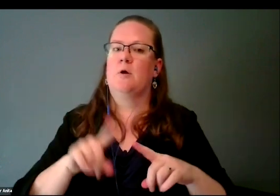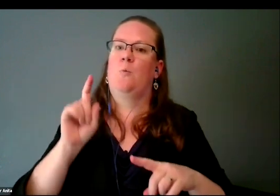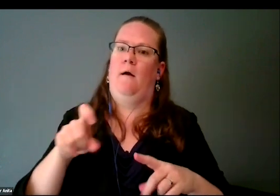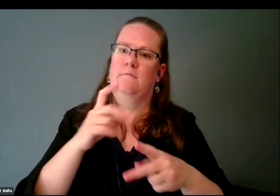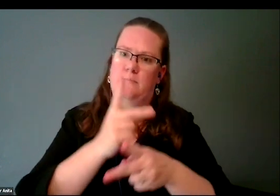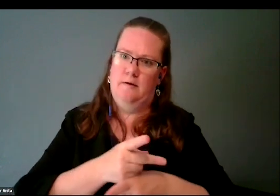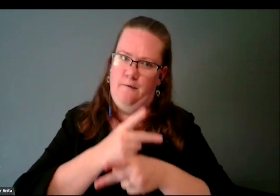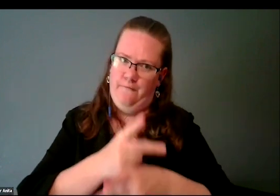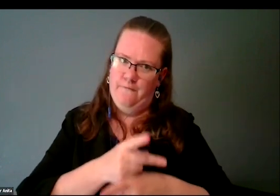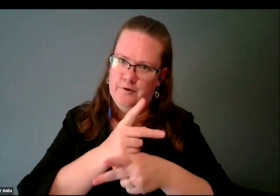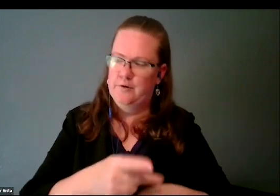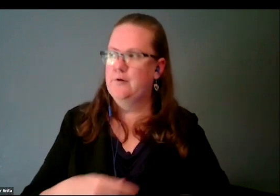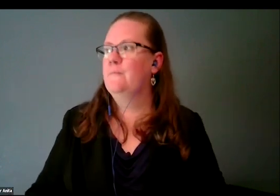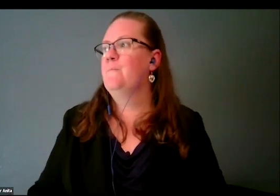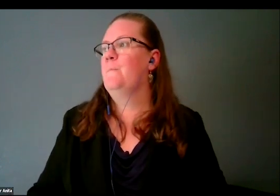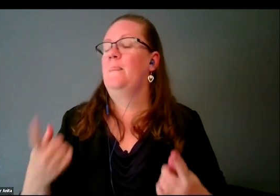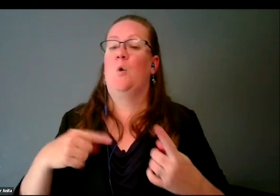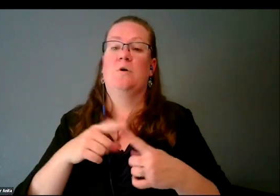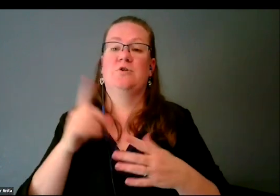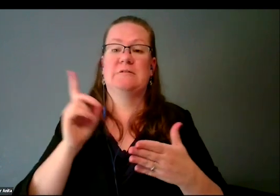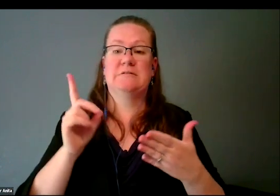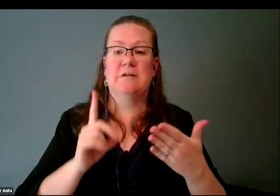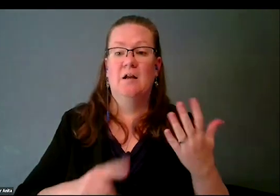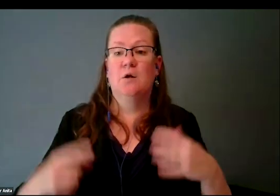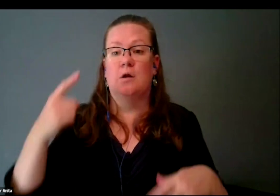when you're designing these or you're thinking about how they're being presented.